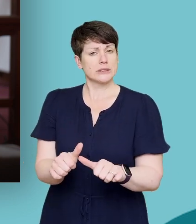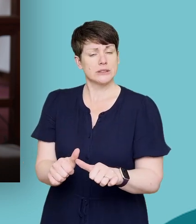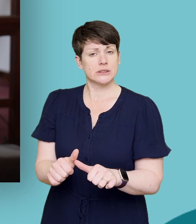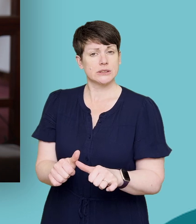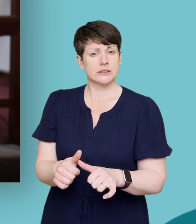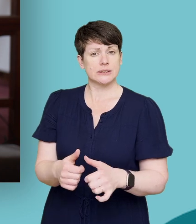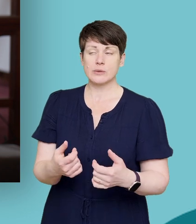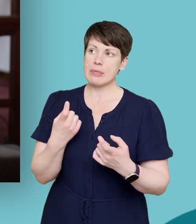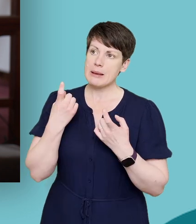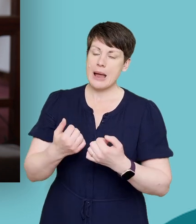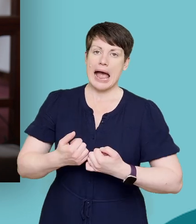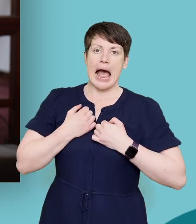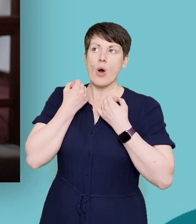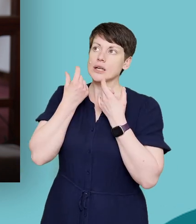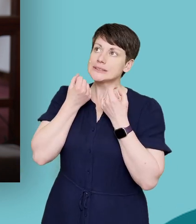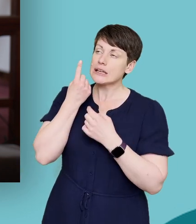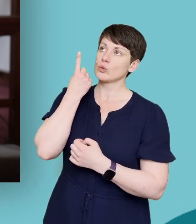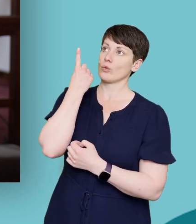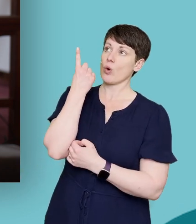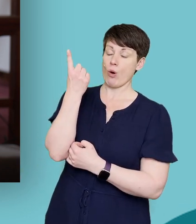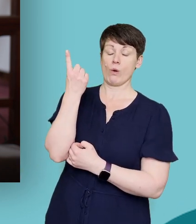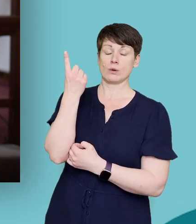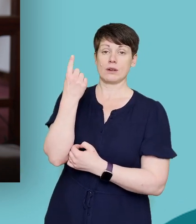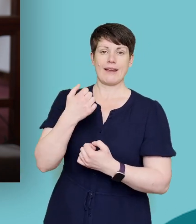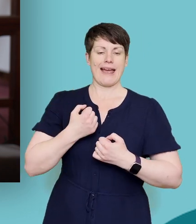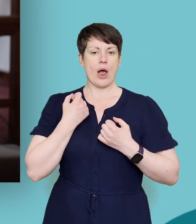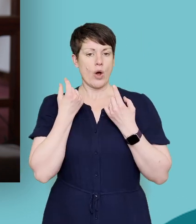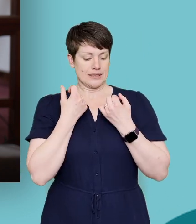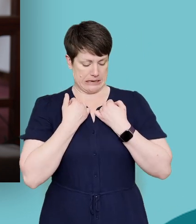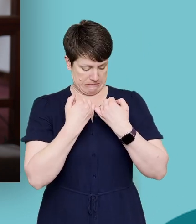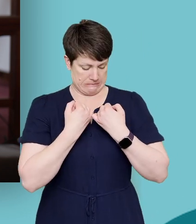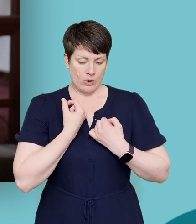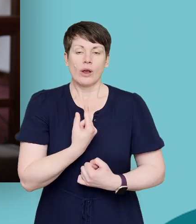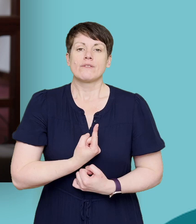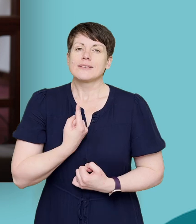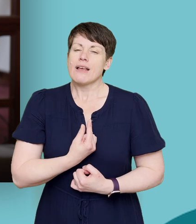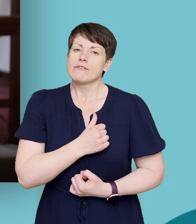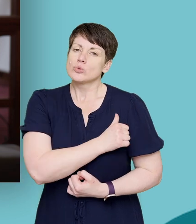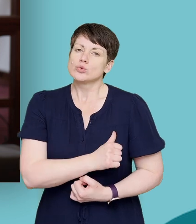understanding of God, our understanding of ourselves as Christians and what we